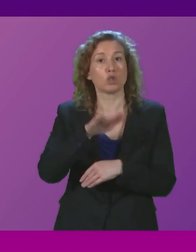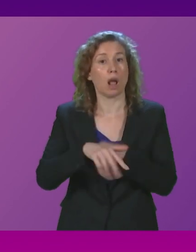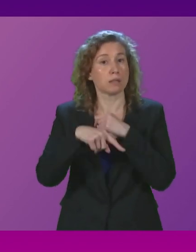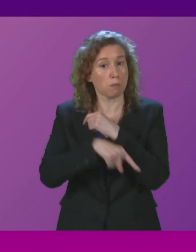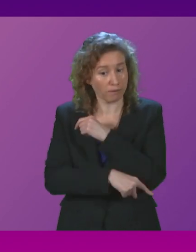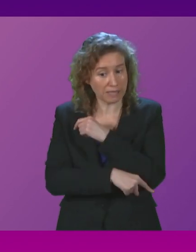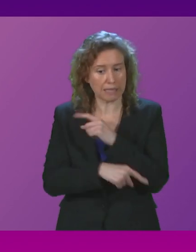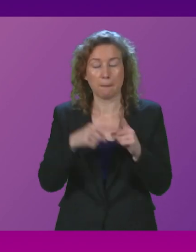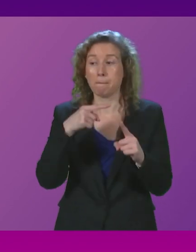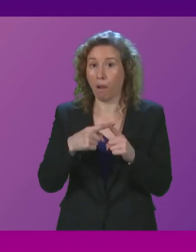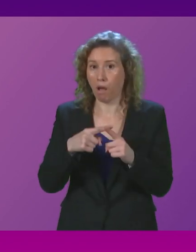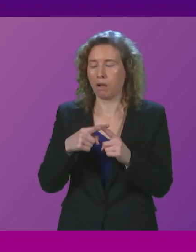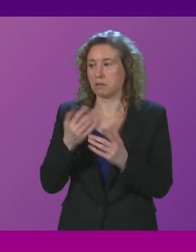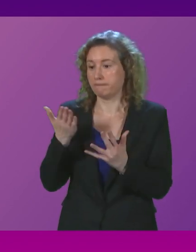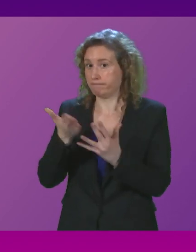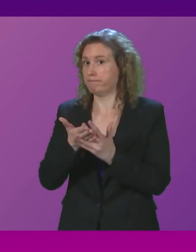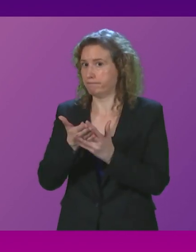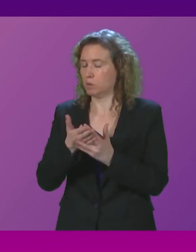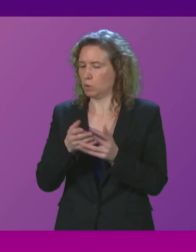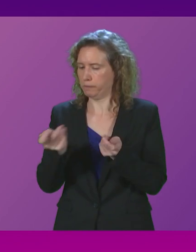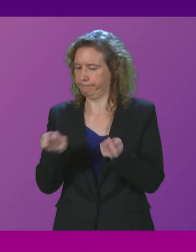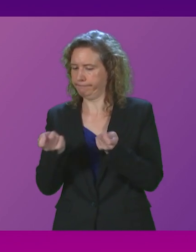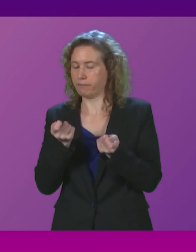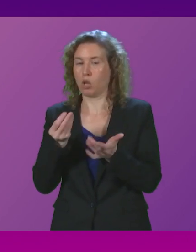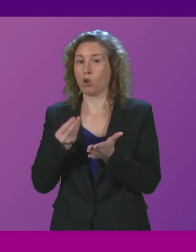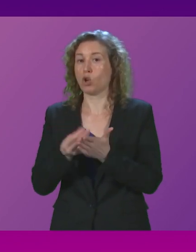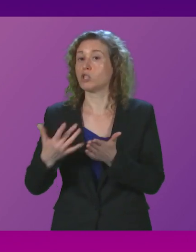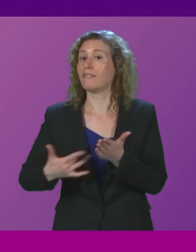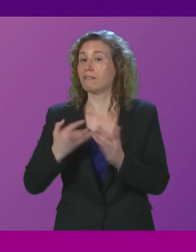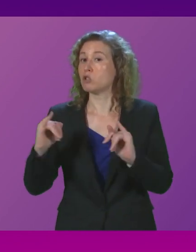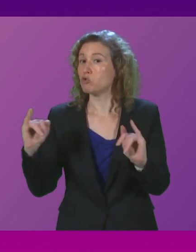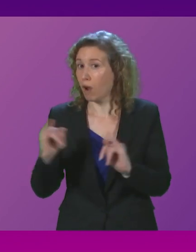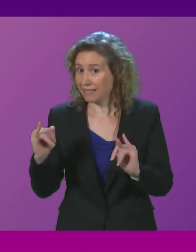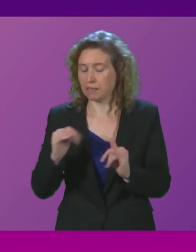our interventions to mitigate the cost of living crisis, are providing direct support.